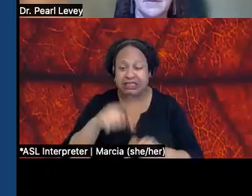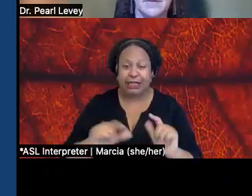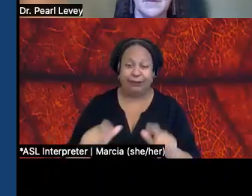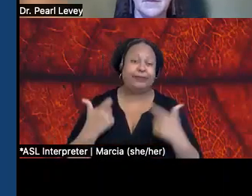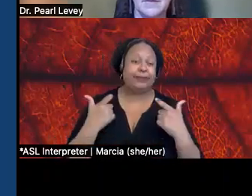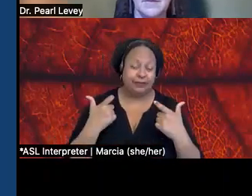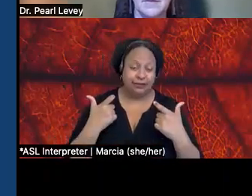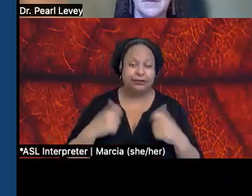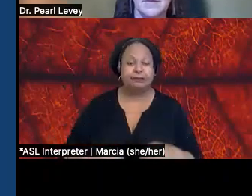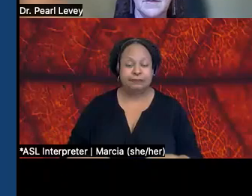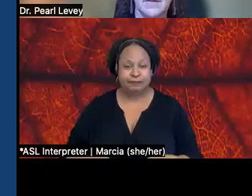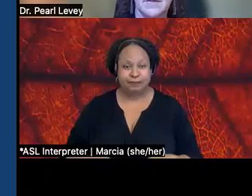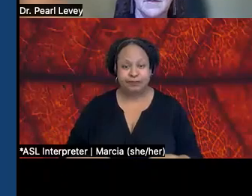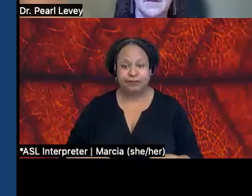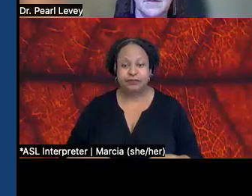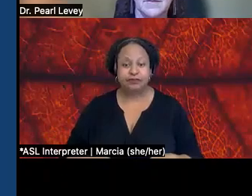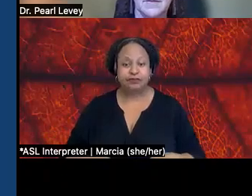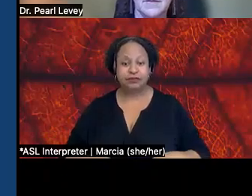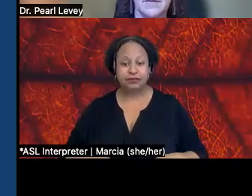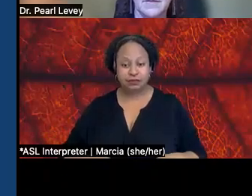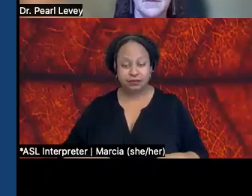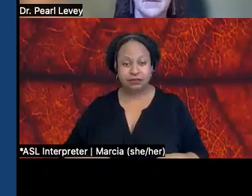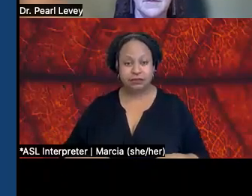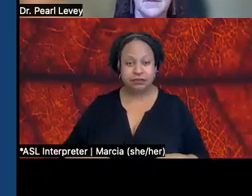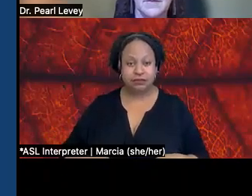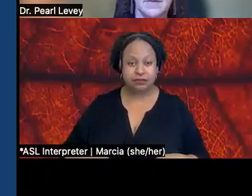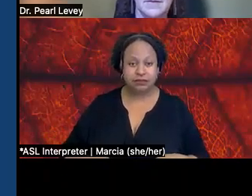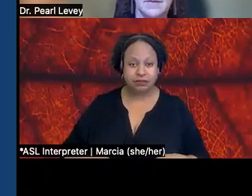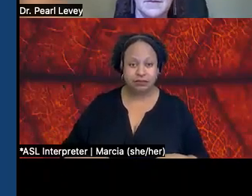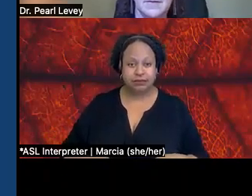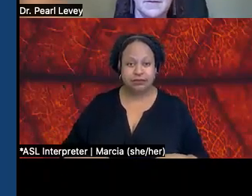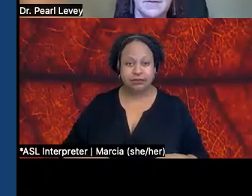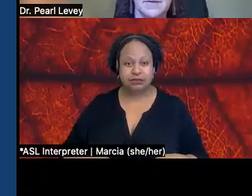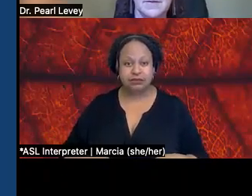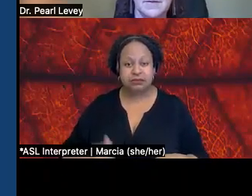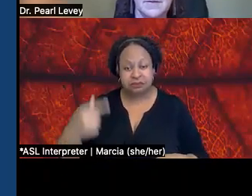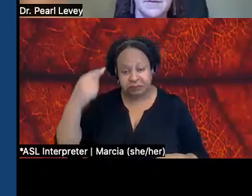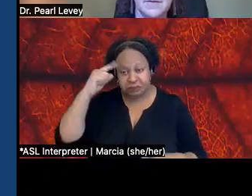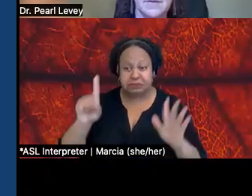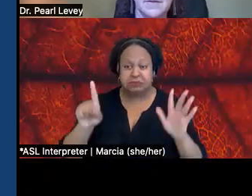But I was going to say one of the things that comes to mind for me with this scenario,